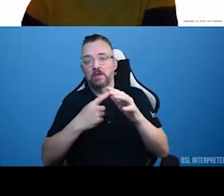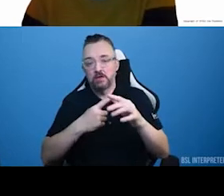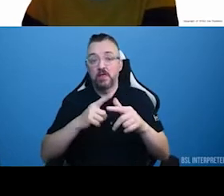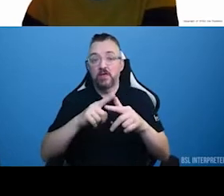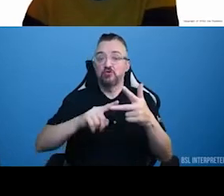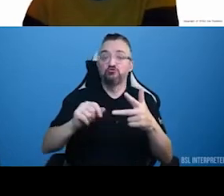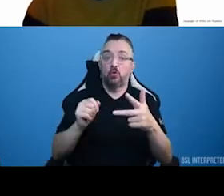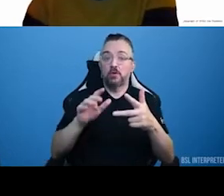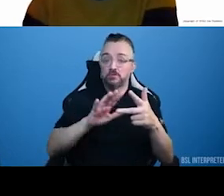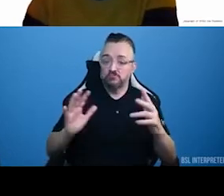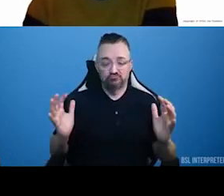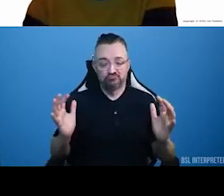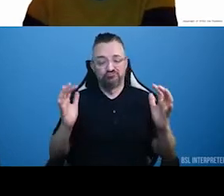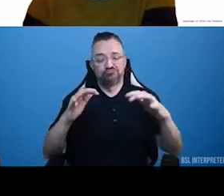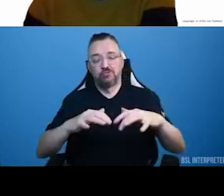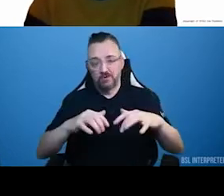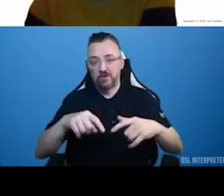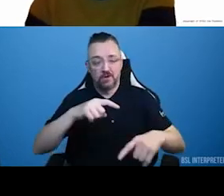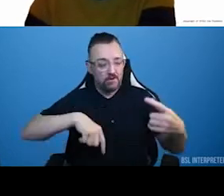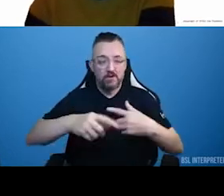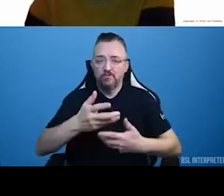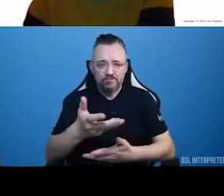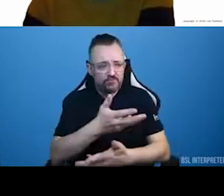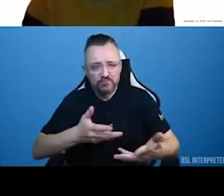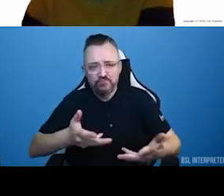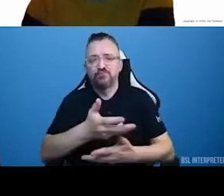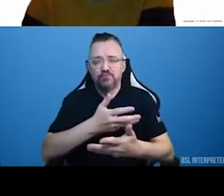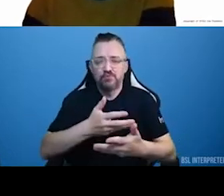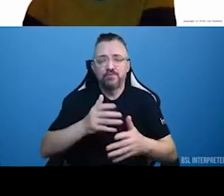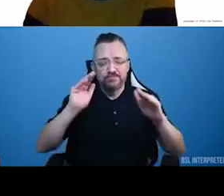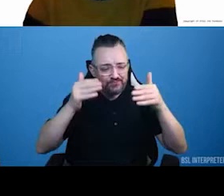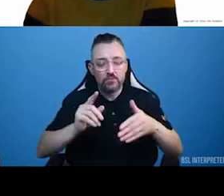It was a session focused on young people and the engagement between the Nordic